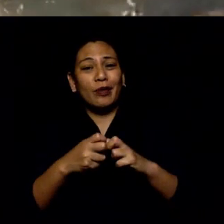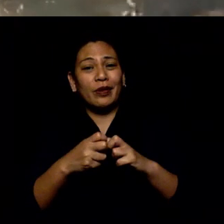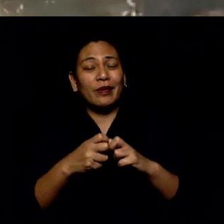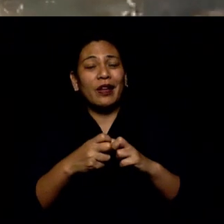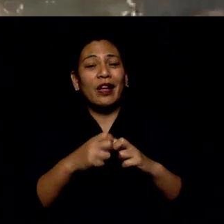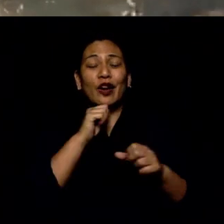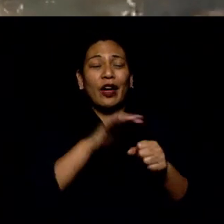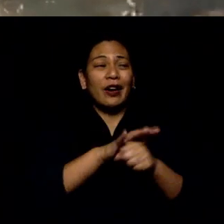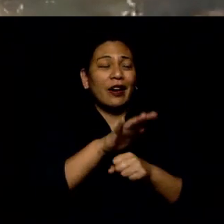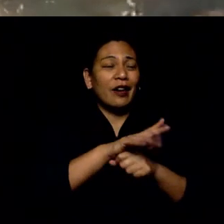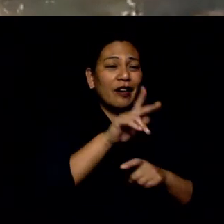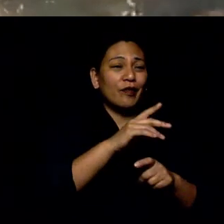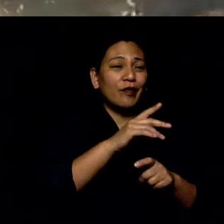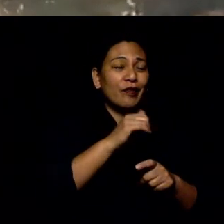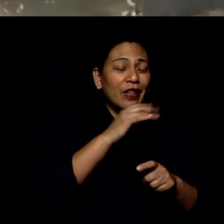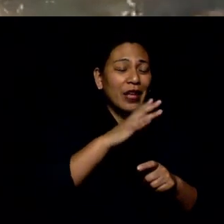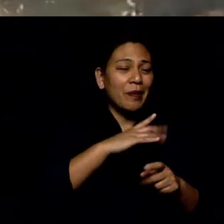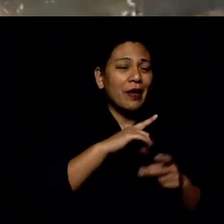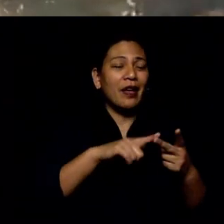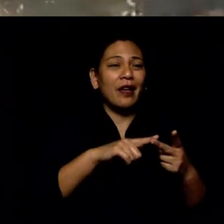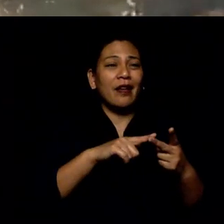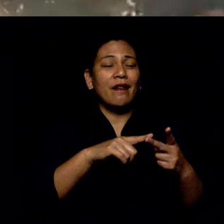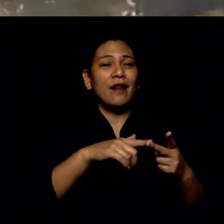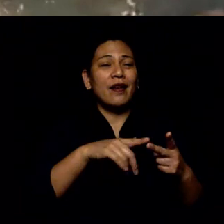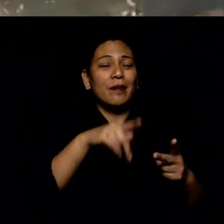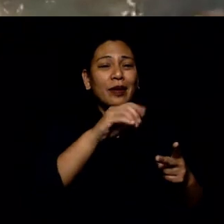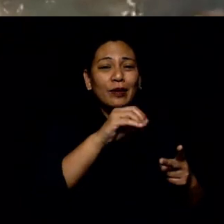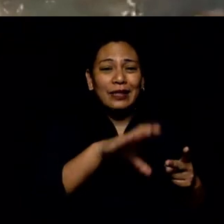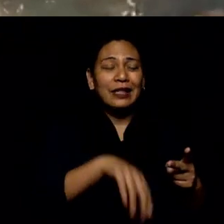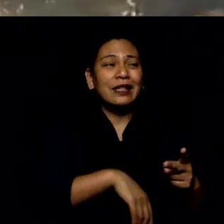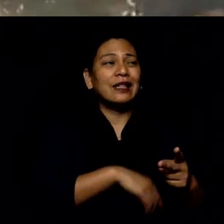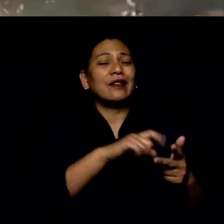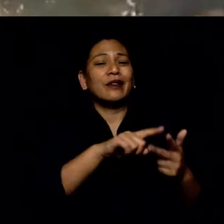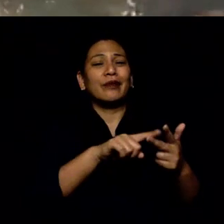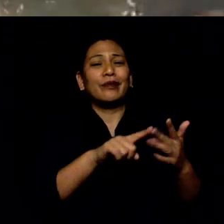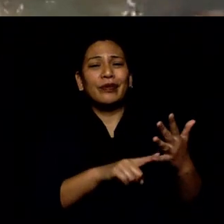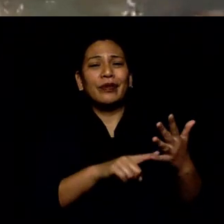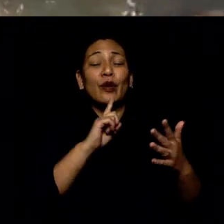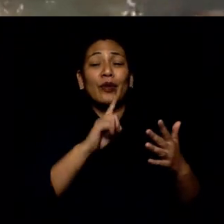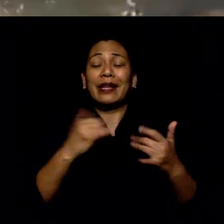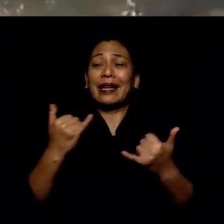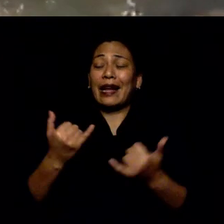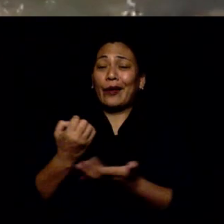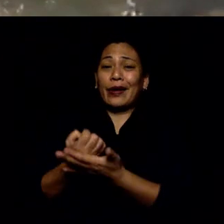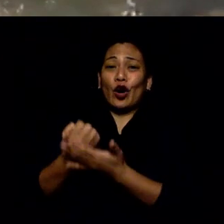Um, the fact that, uh, you know, economists in Africa or South America